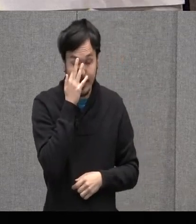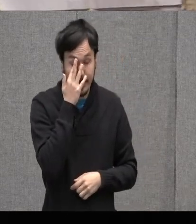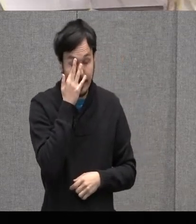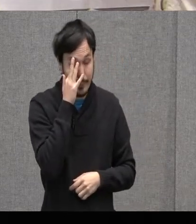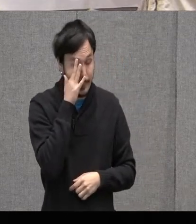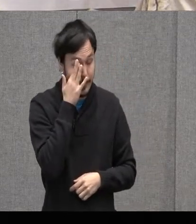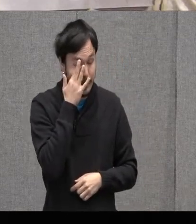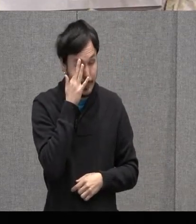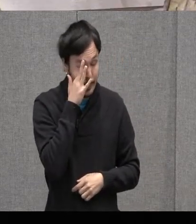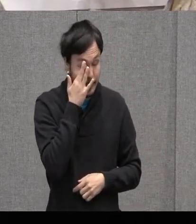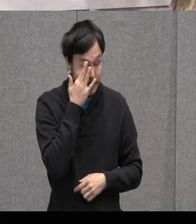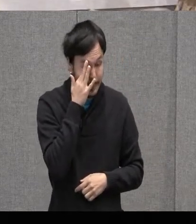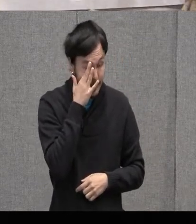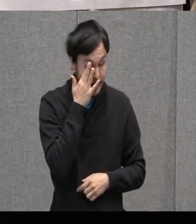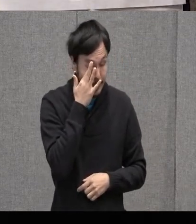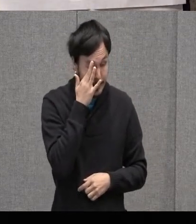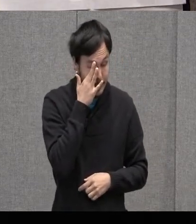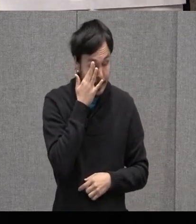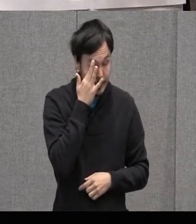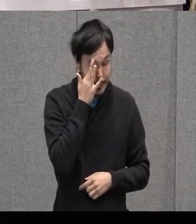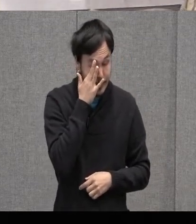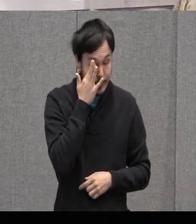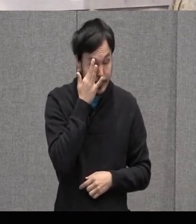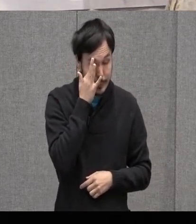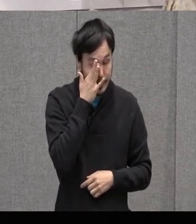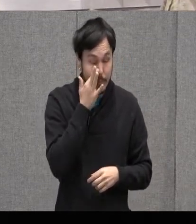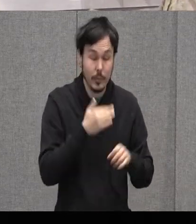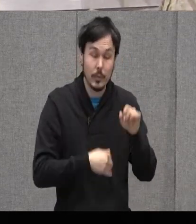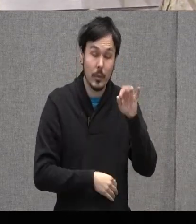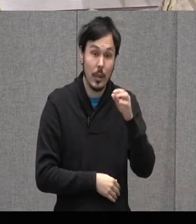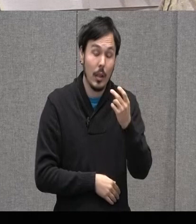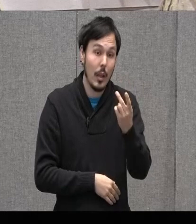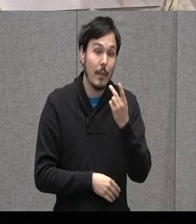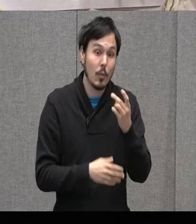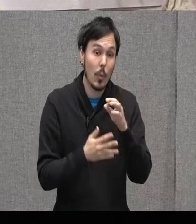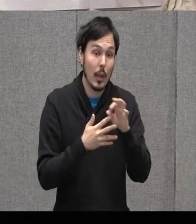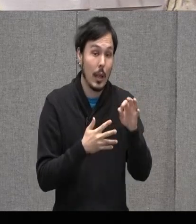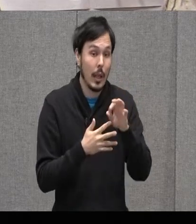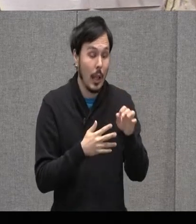When we're coming up and down, we're counting by 10s, right? So 176, then this would be?